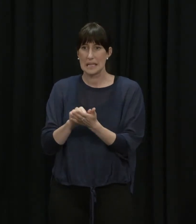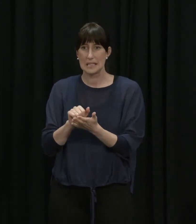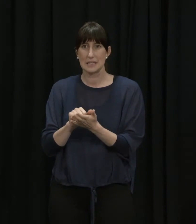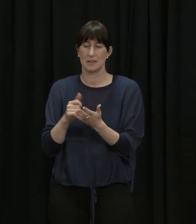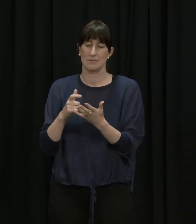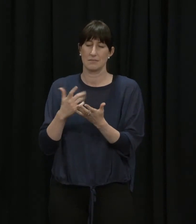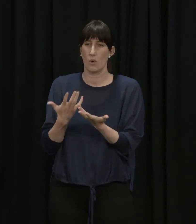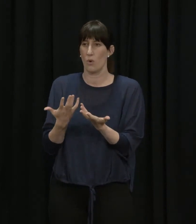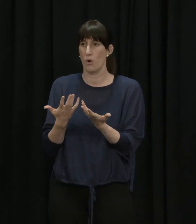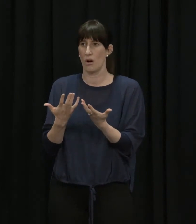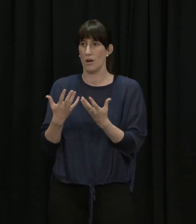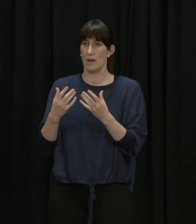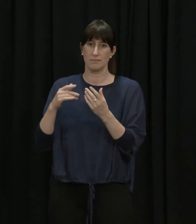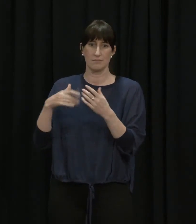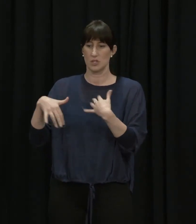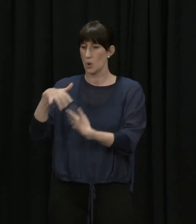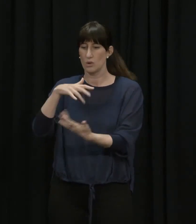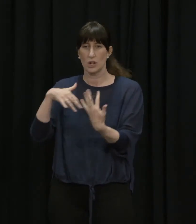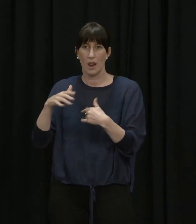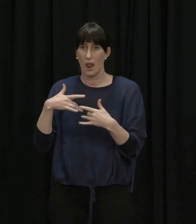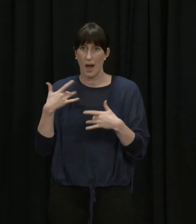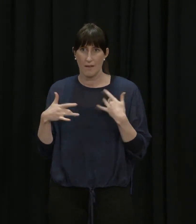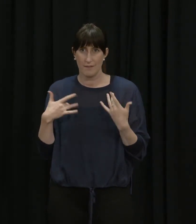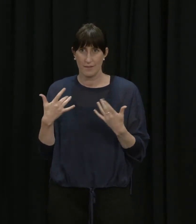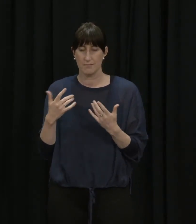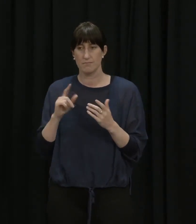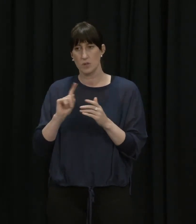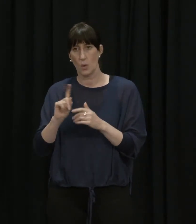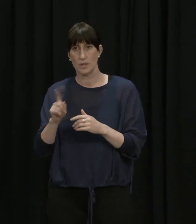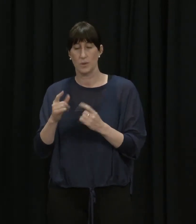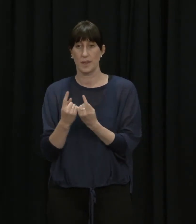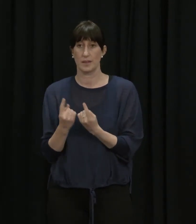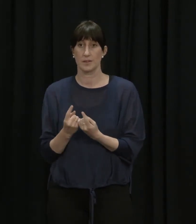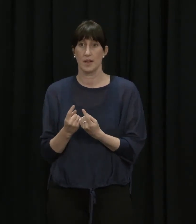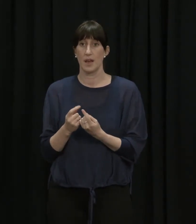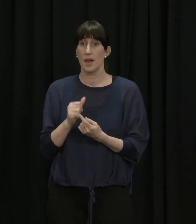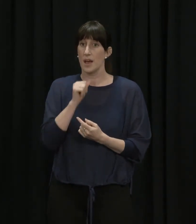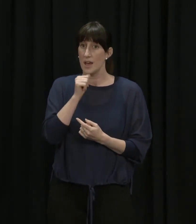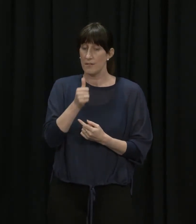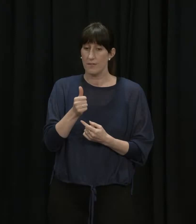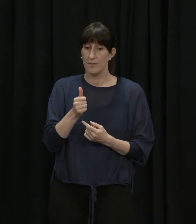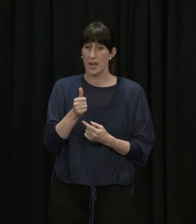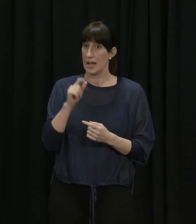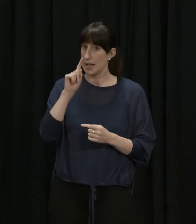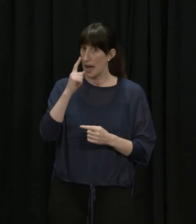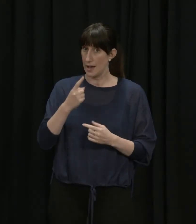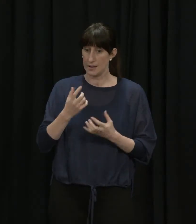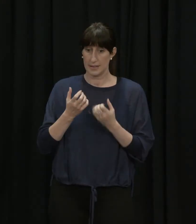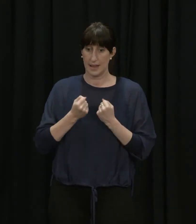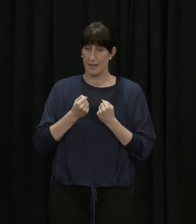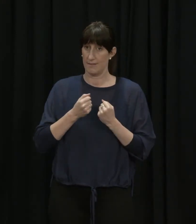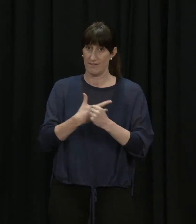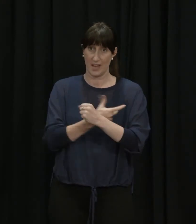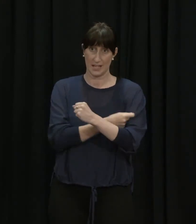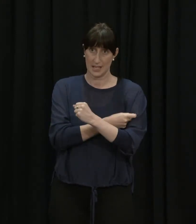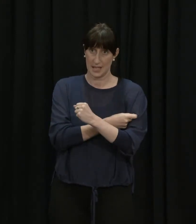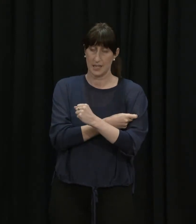vaccination certificate to go